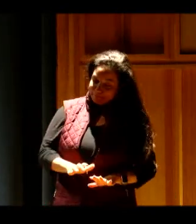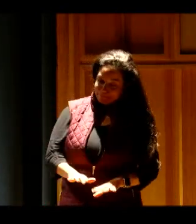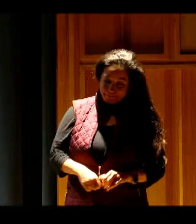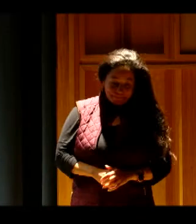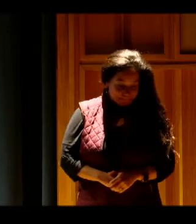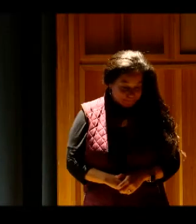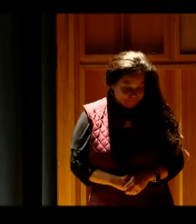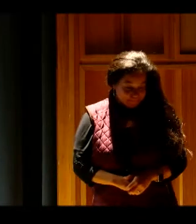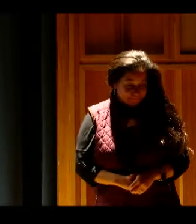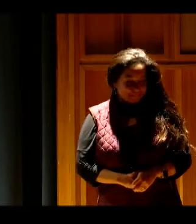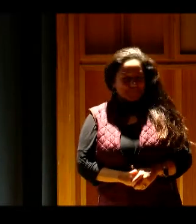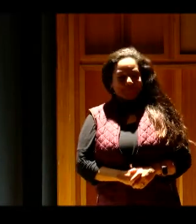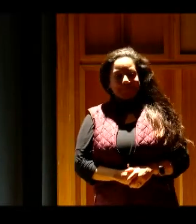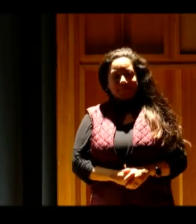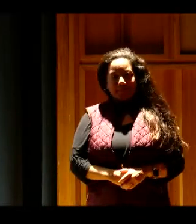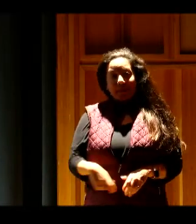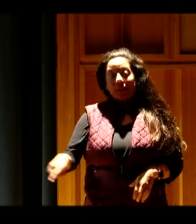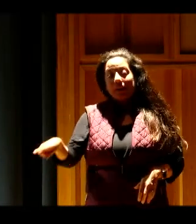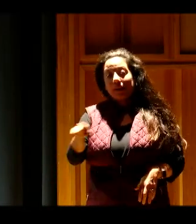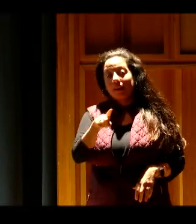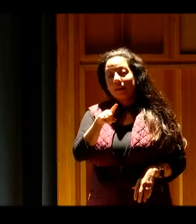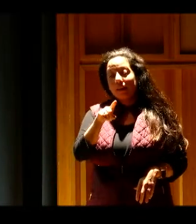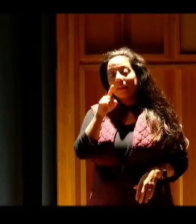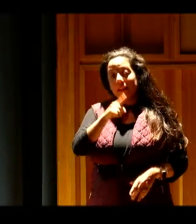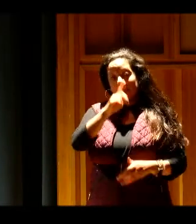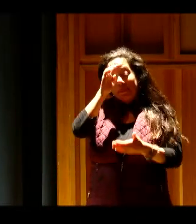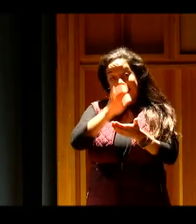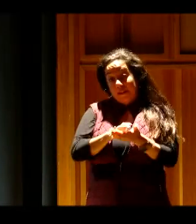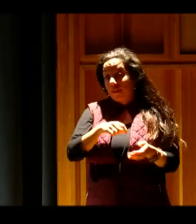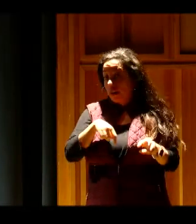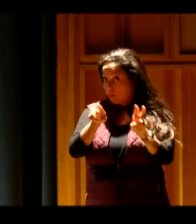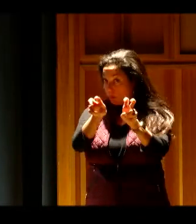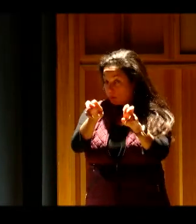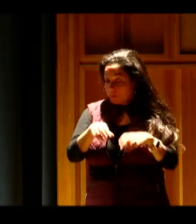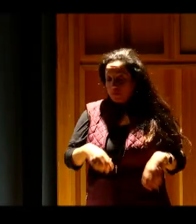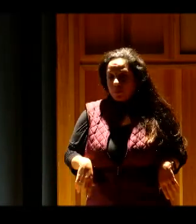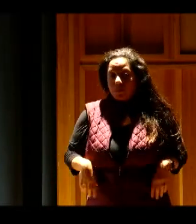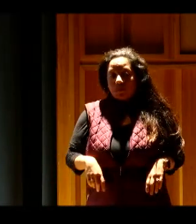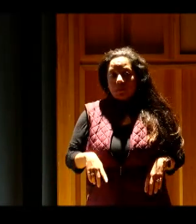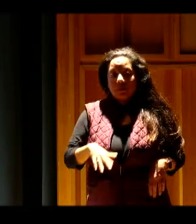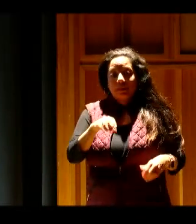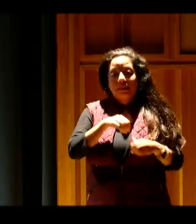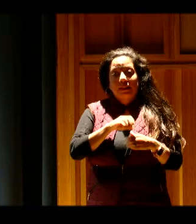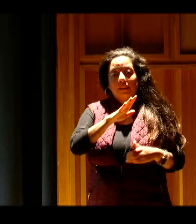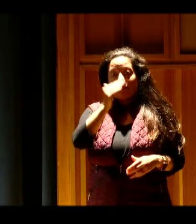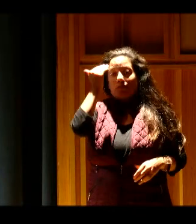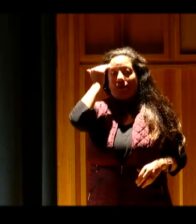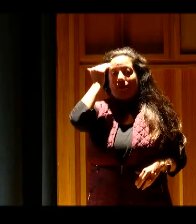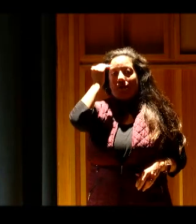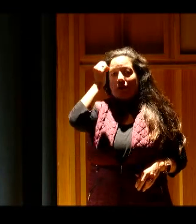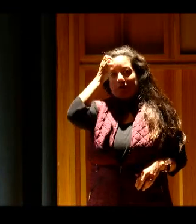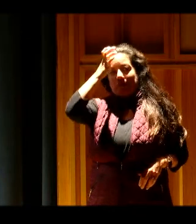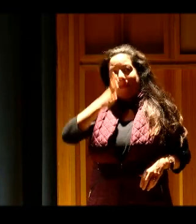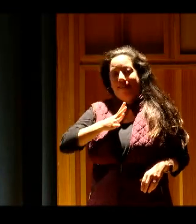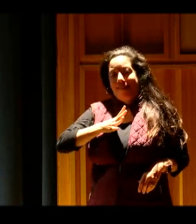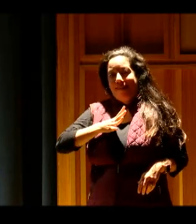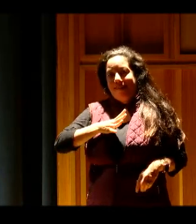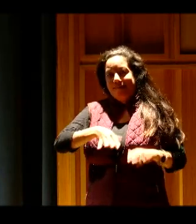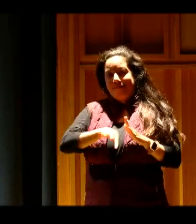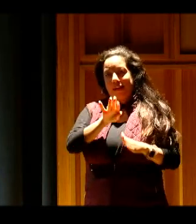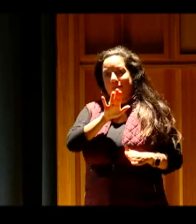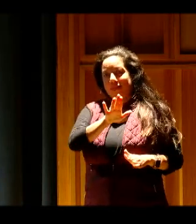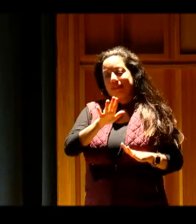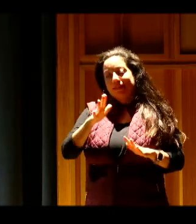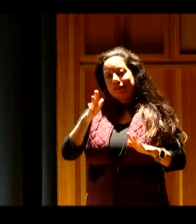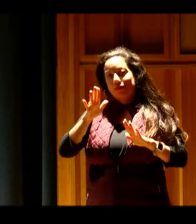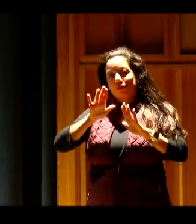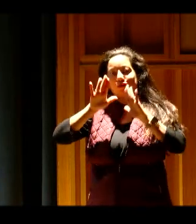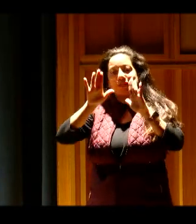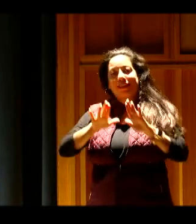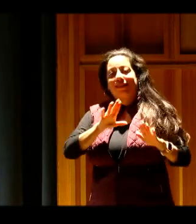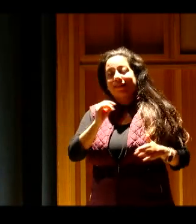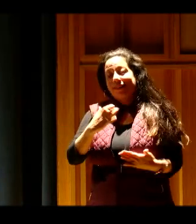He believed that and, I quote, "it is in his knowledge that man has found his greatness and his happiness,